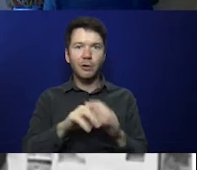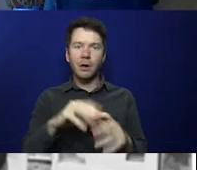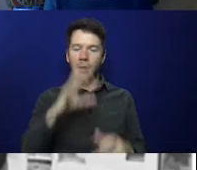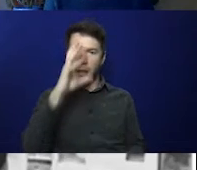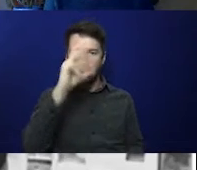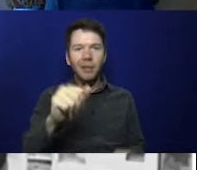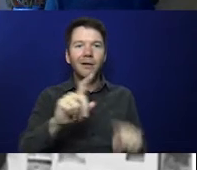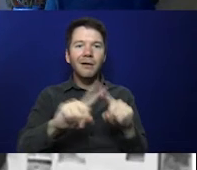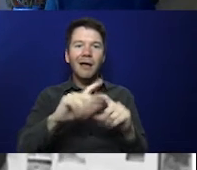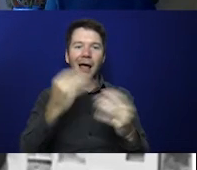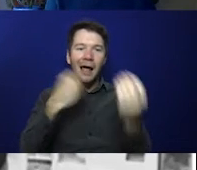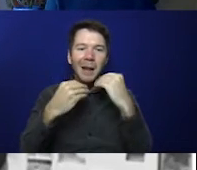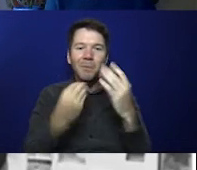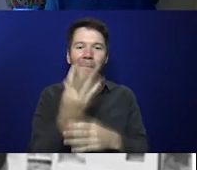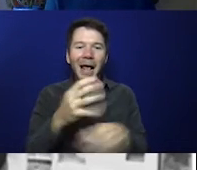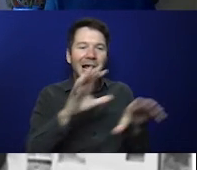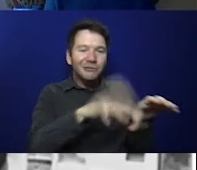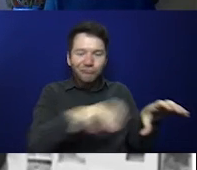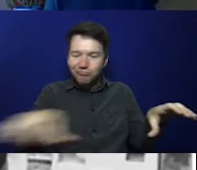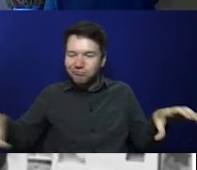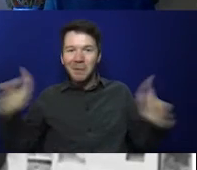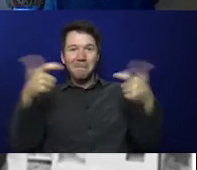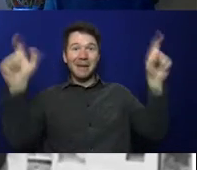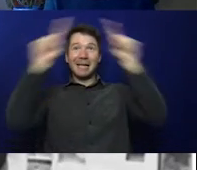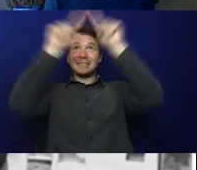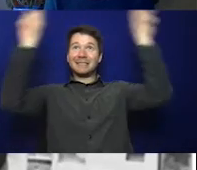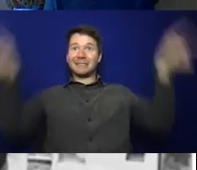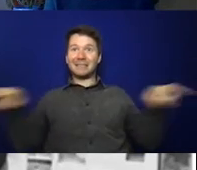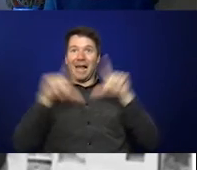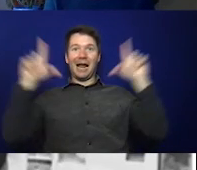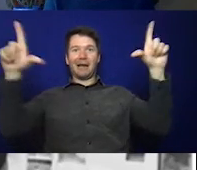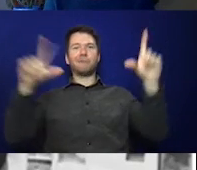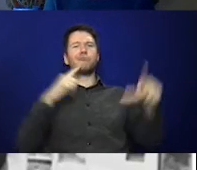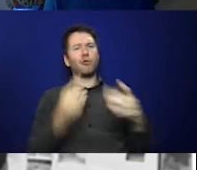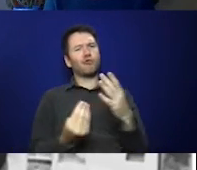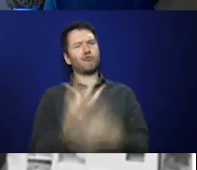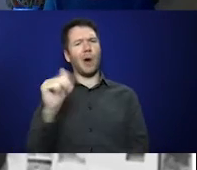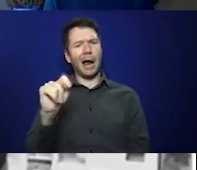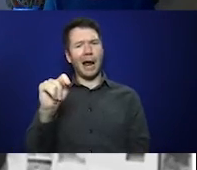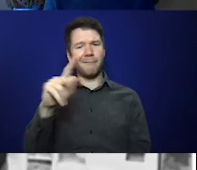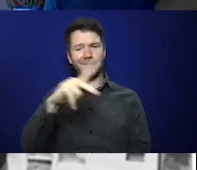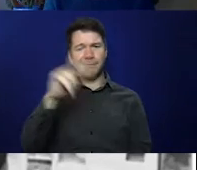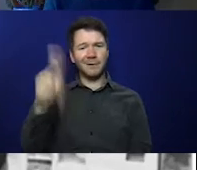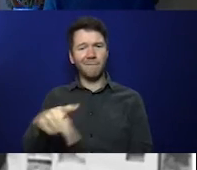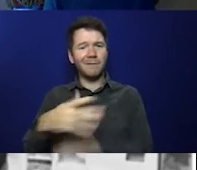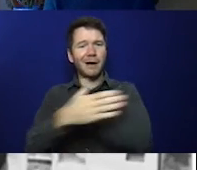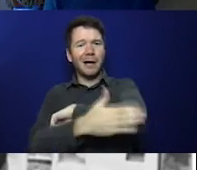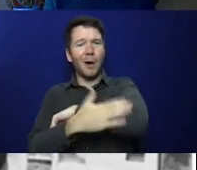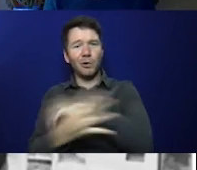having been grown at the Philadelphia County Prison Farm, were held up as examples of how